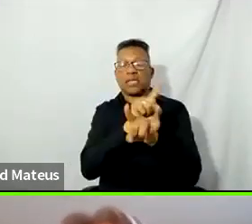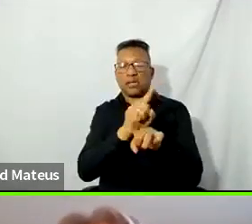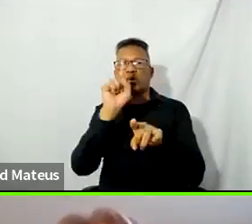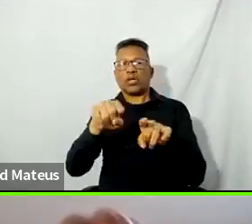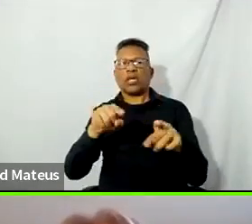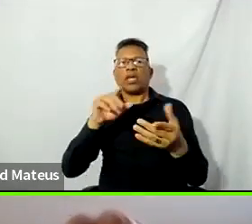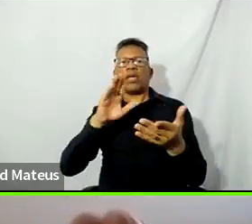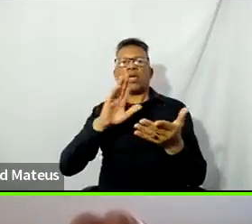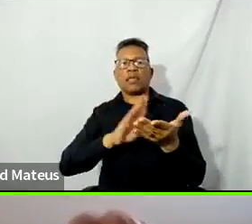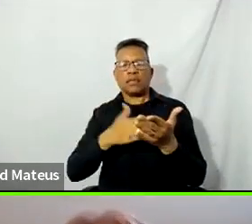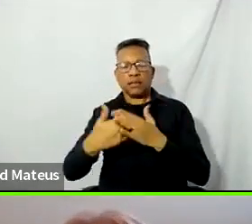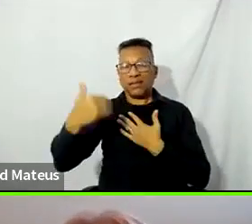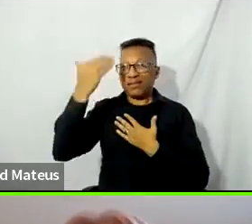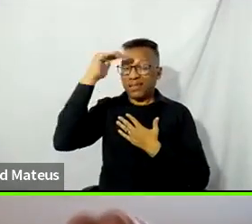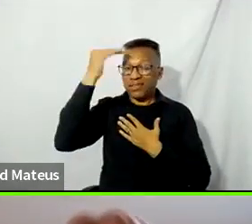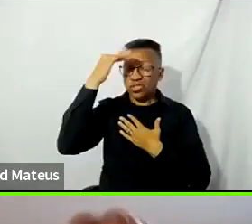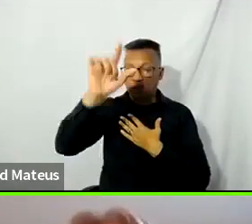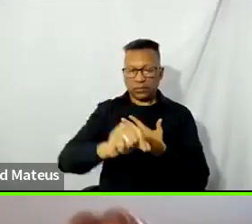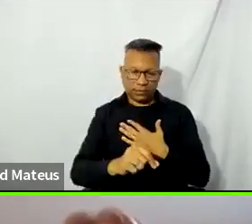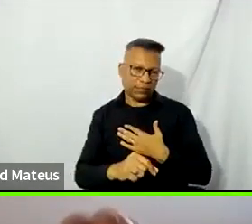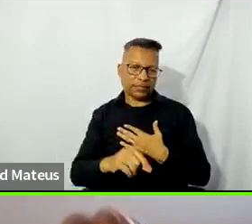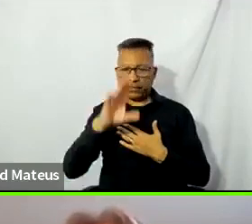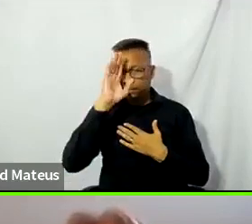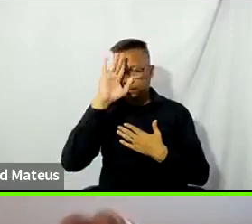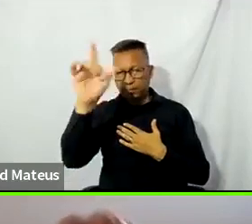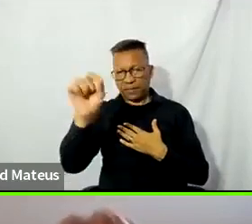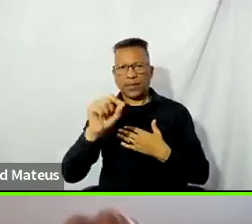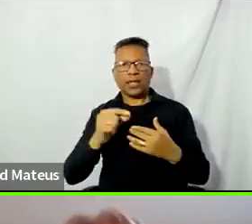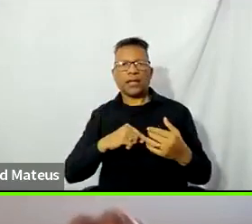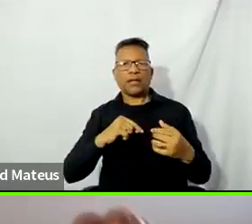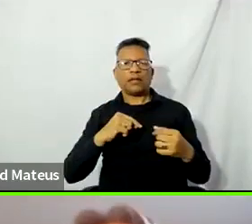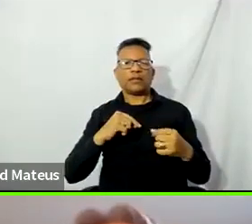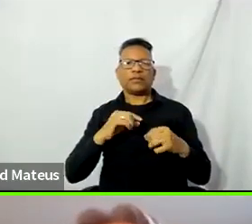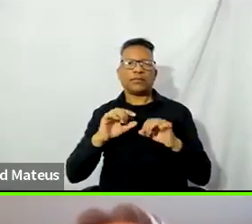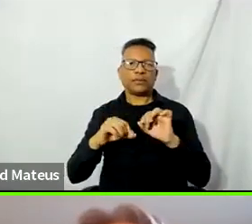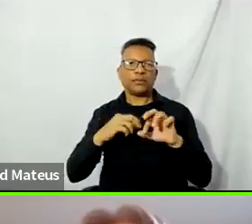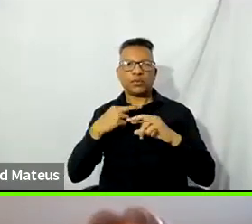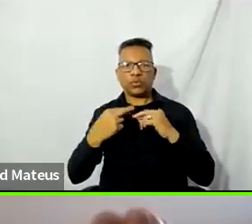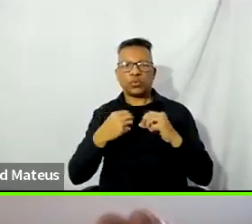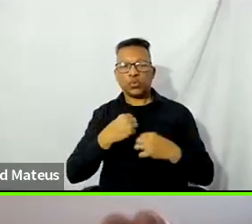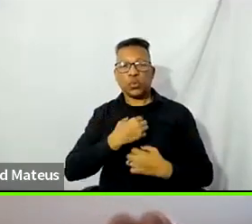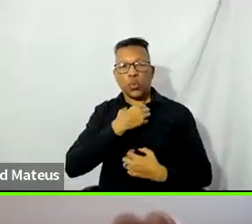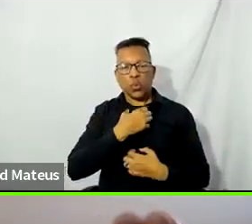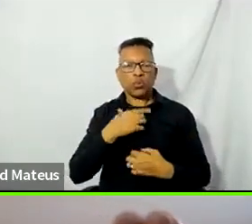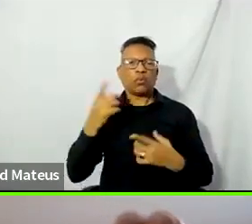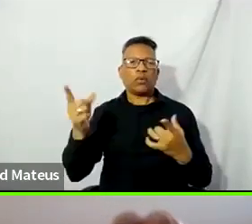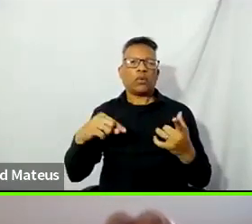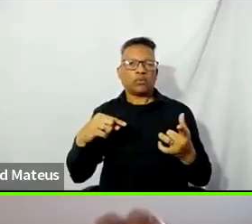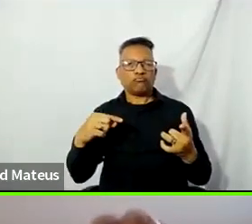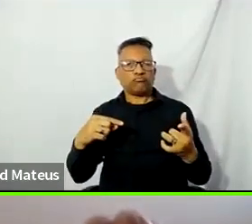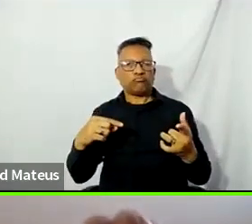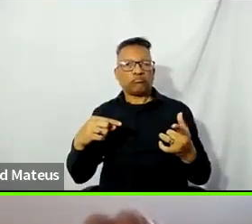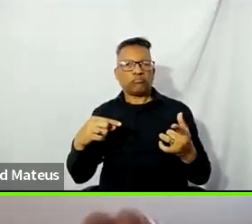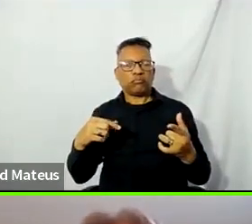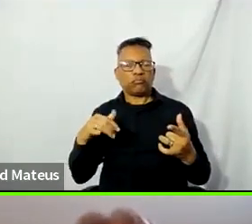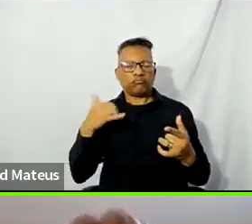that such things , like , like the like, the , like the like, the not , like the like, the not like the like, the alarm like.